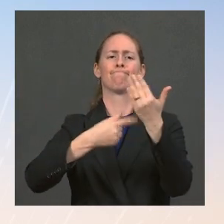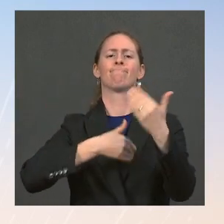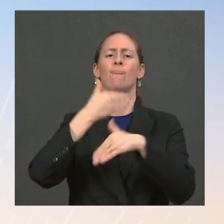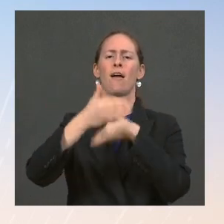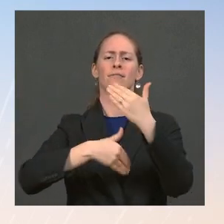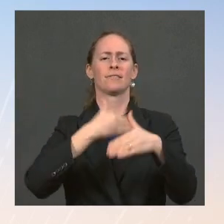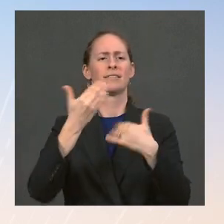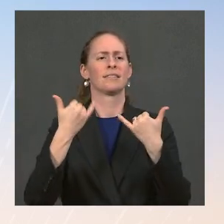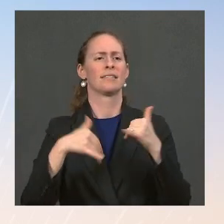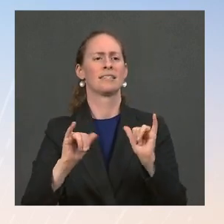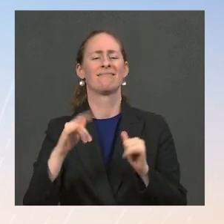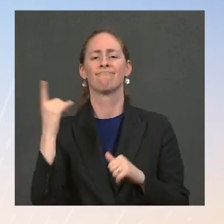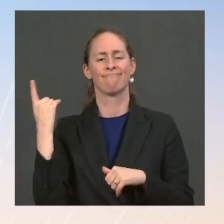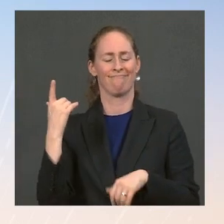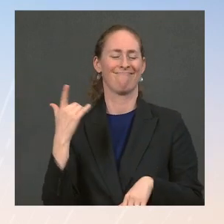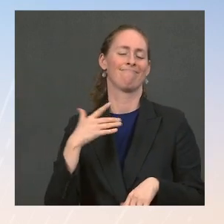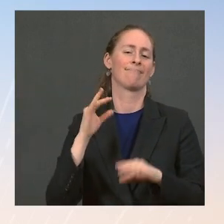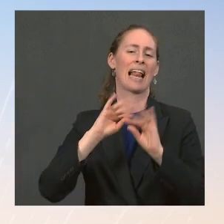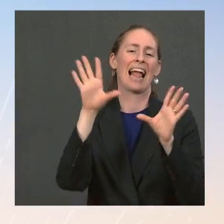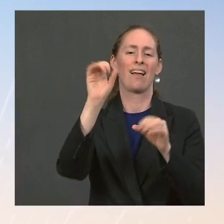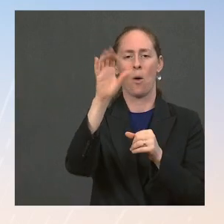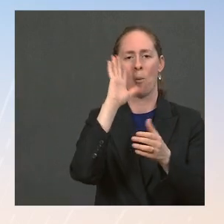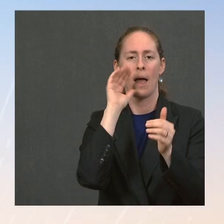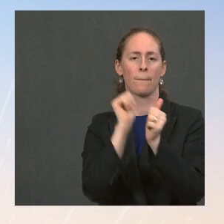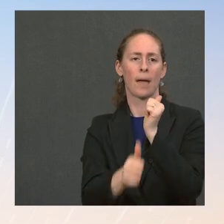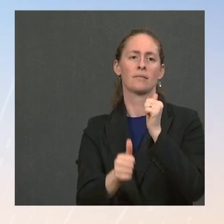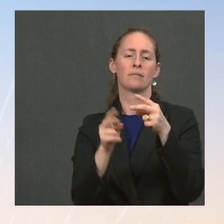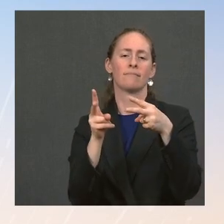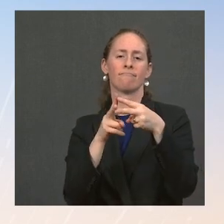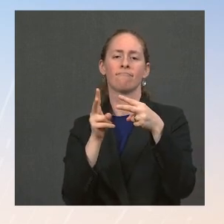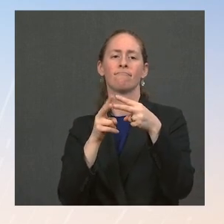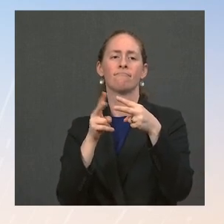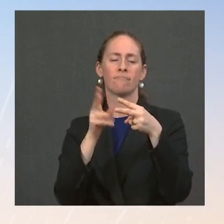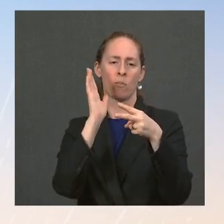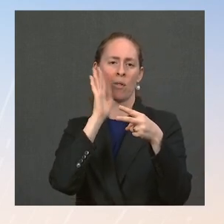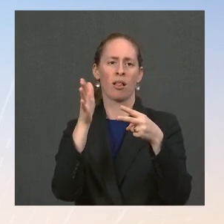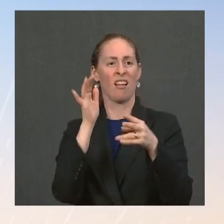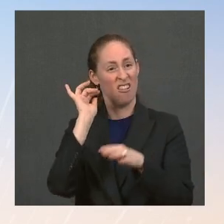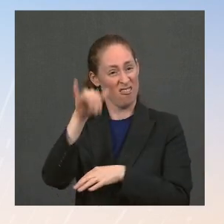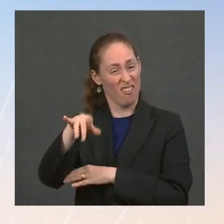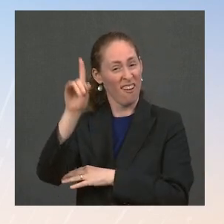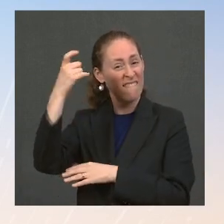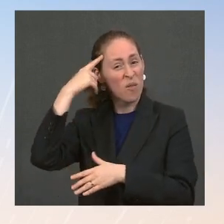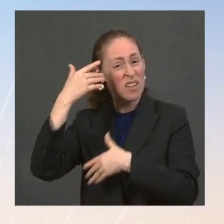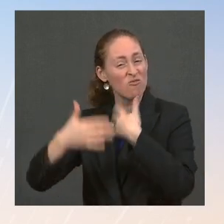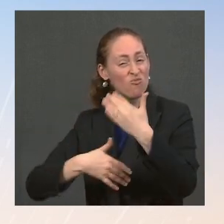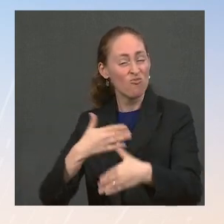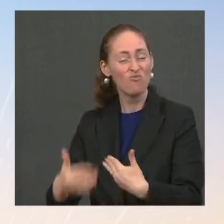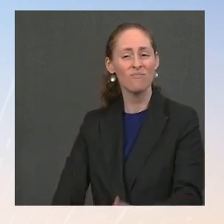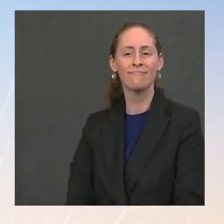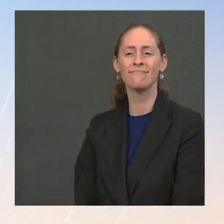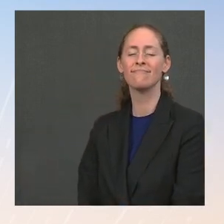And this is what governing looks like. The Press: Do you not see today's jobs report as a warning sign in any way that perhaps the economy is not headed in the right direction --